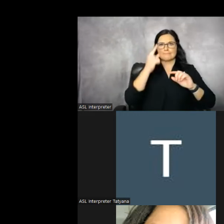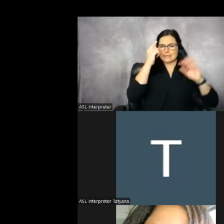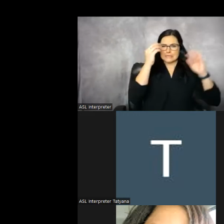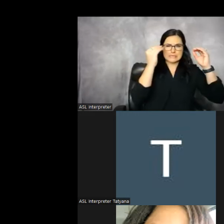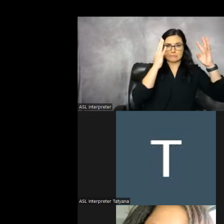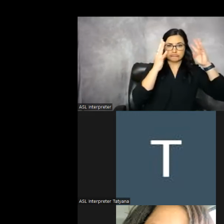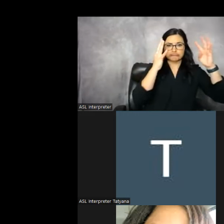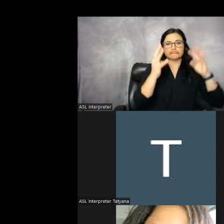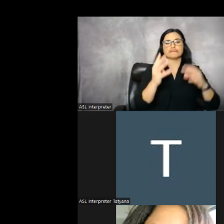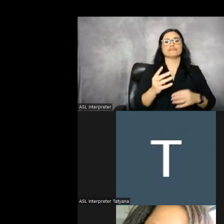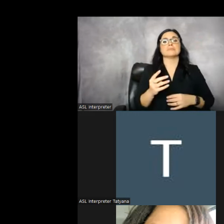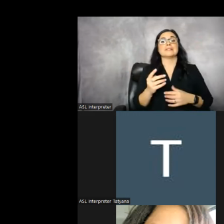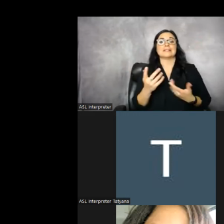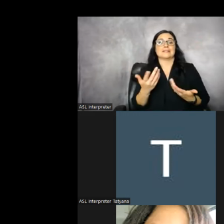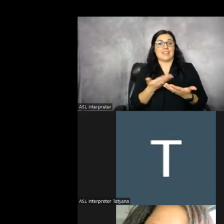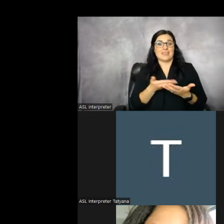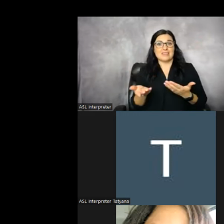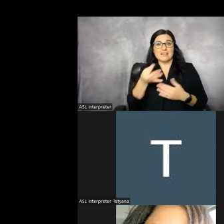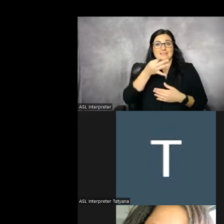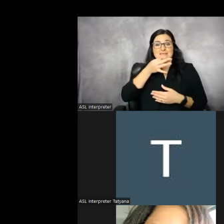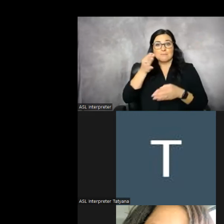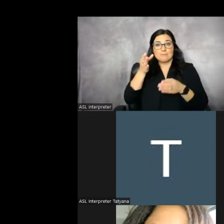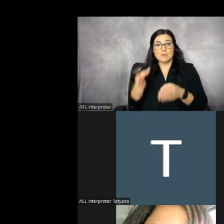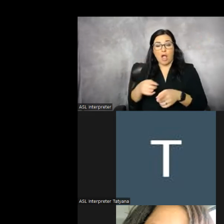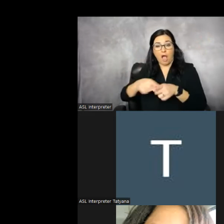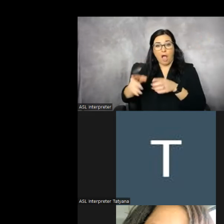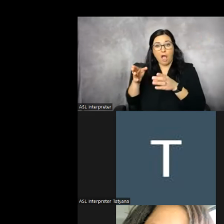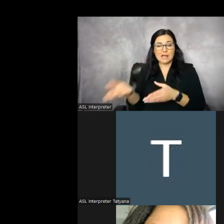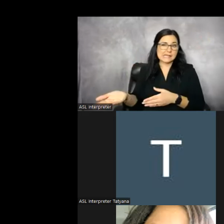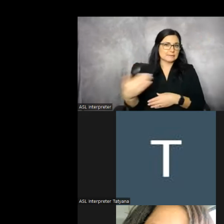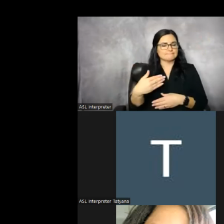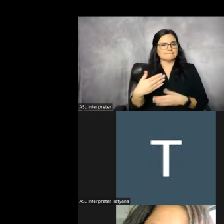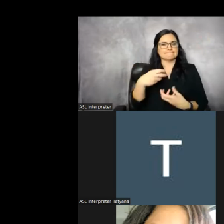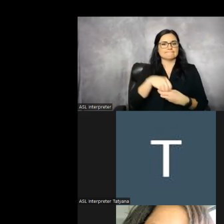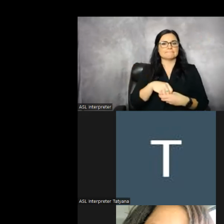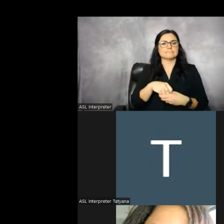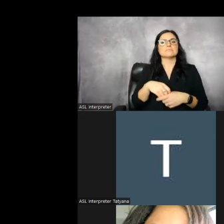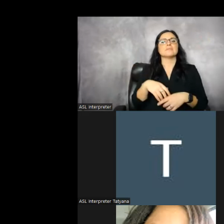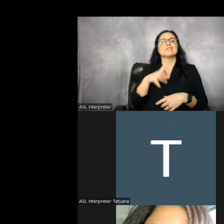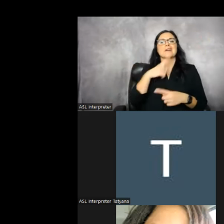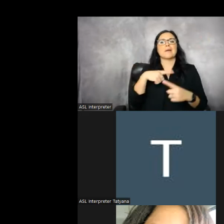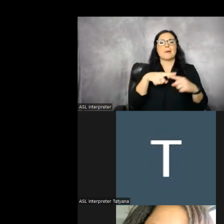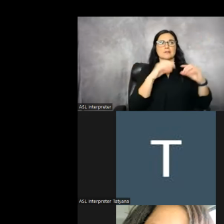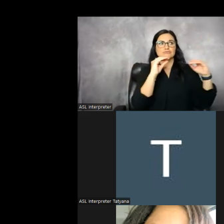involvement of subject matter experts, especially when you're talking about technologies used in instruction and academics.